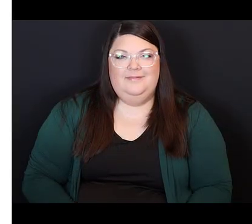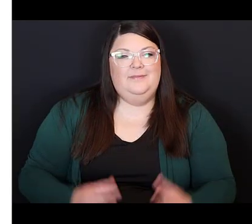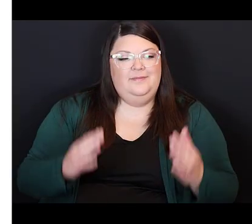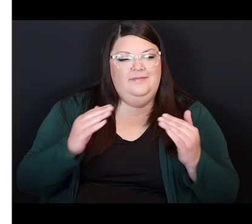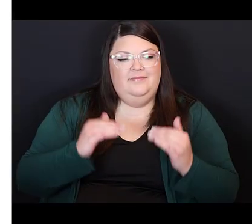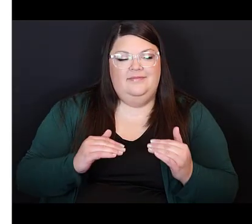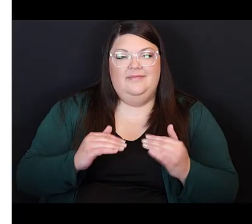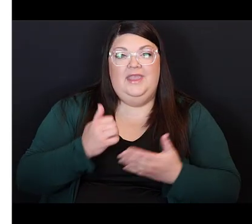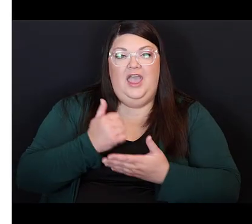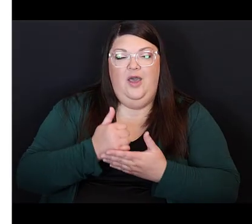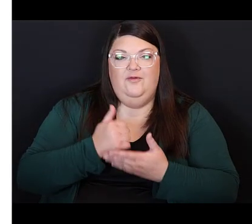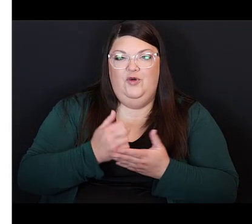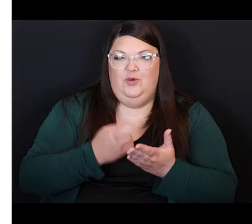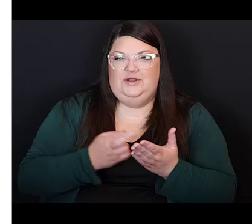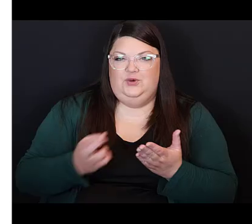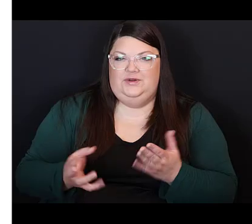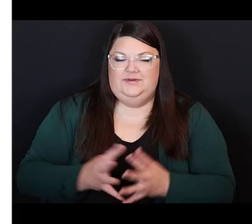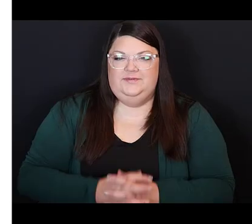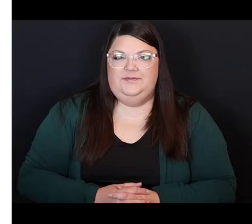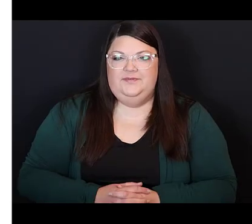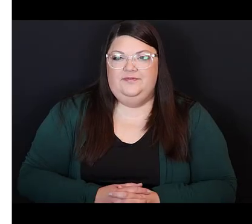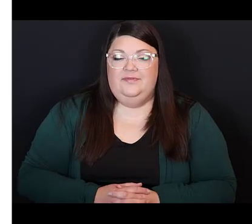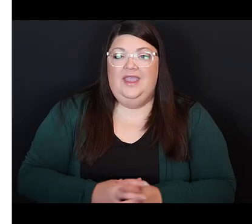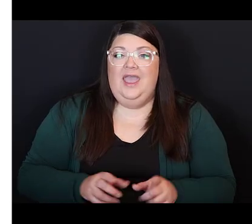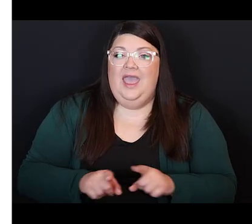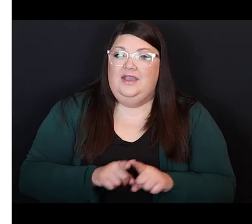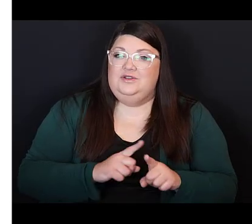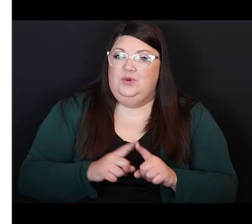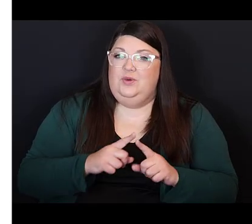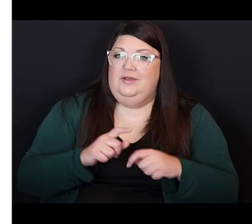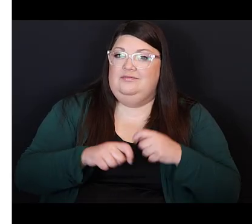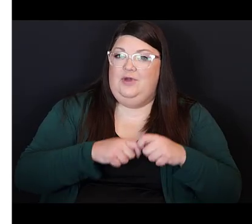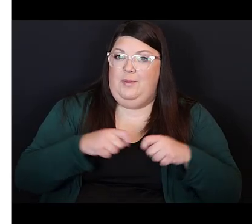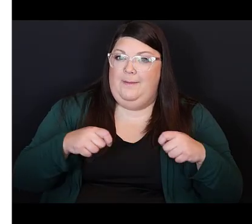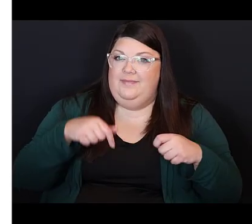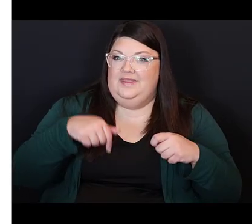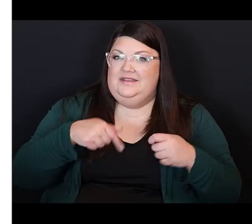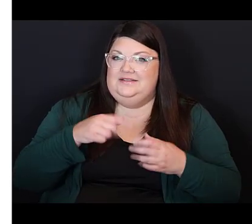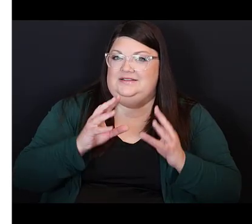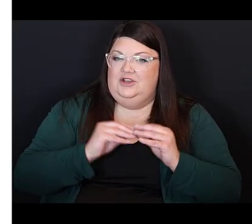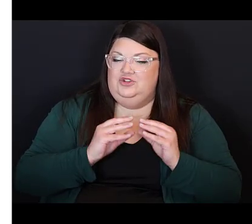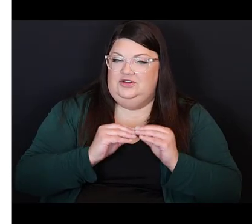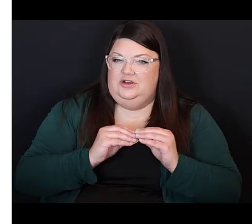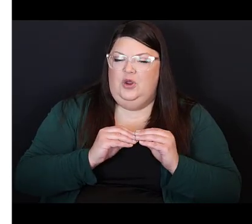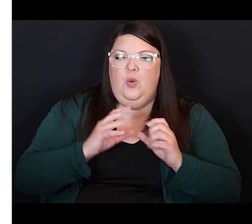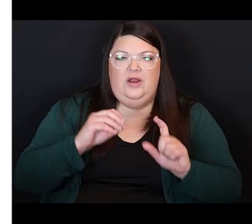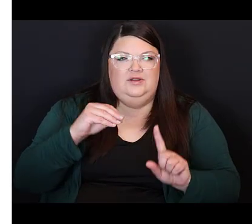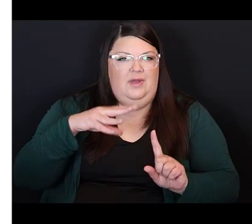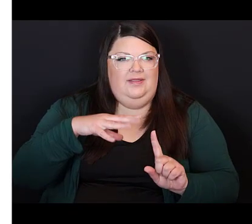Slide 6, Helpful Resource. As we wrap up this session,